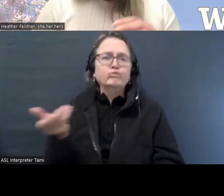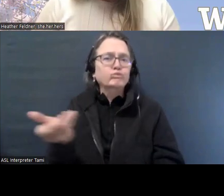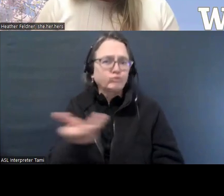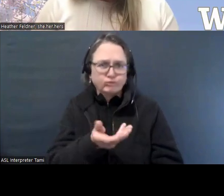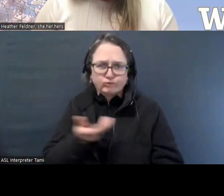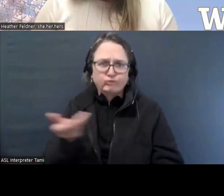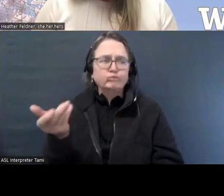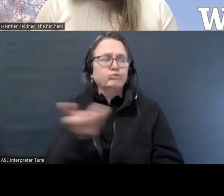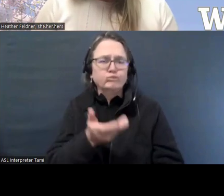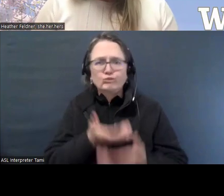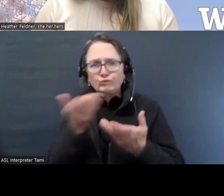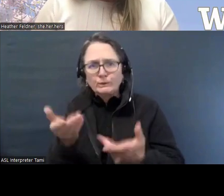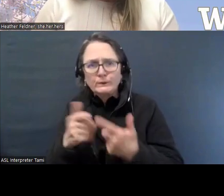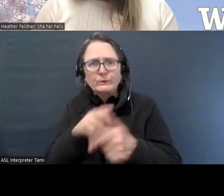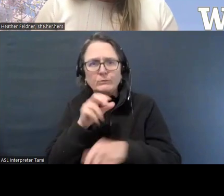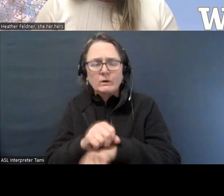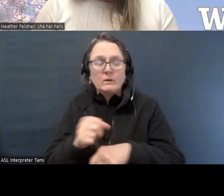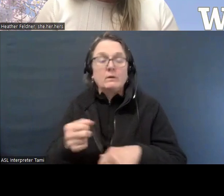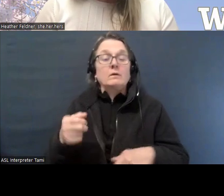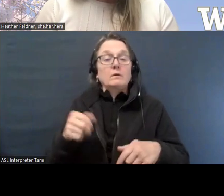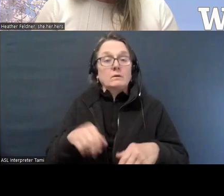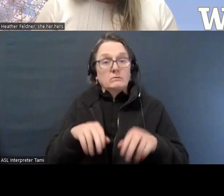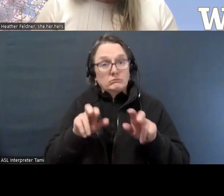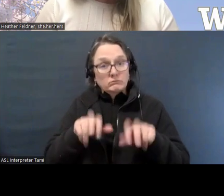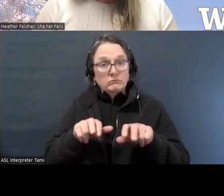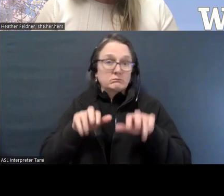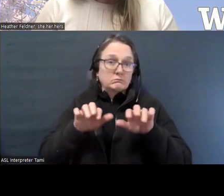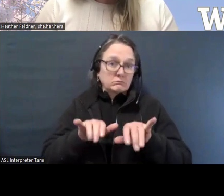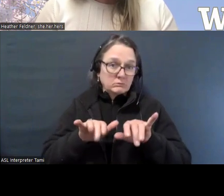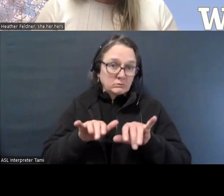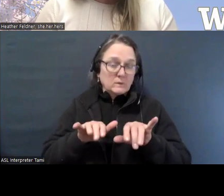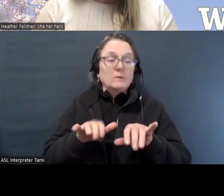Either you type using the braille or if you have your phone